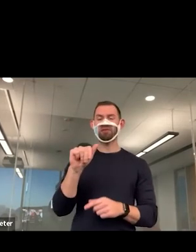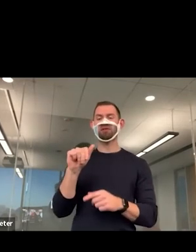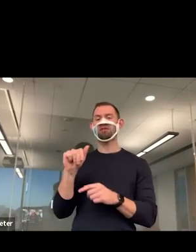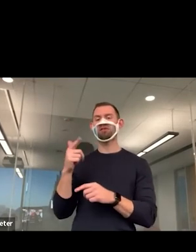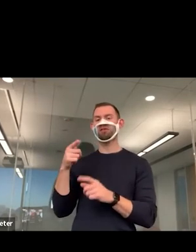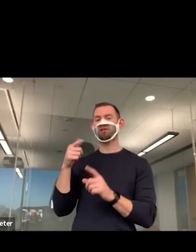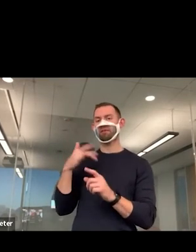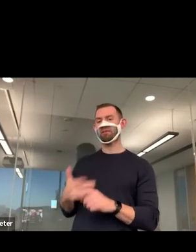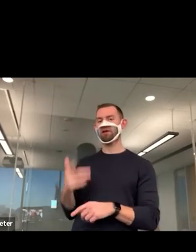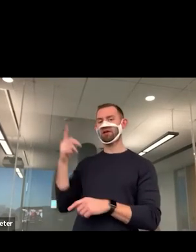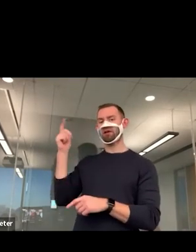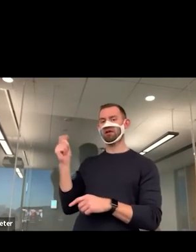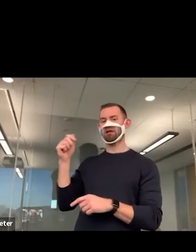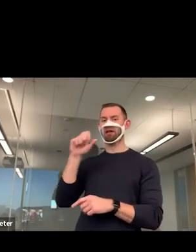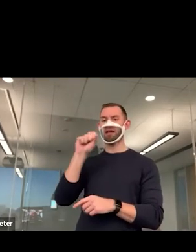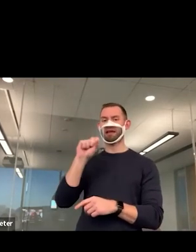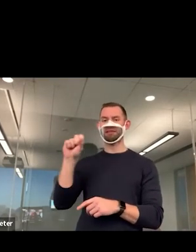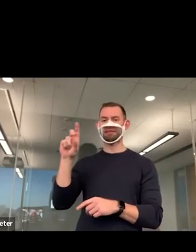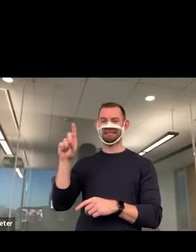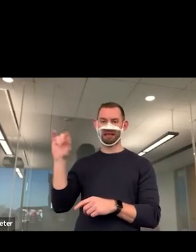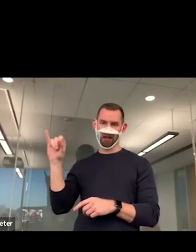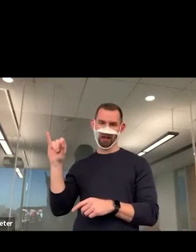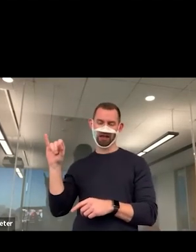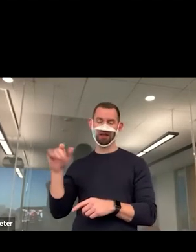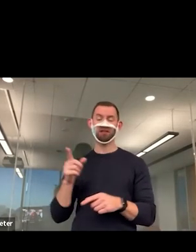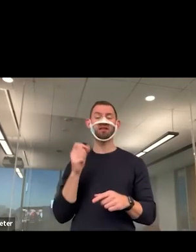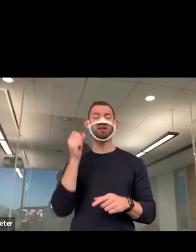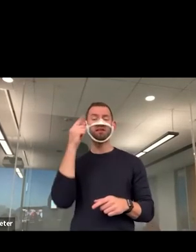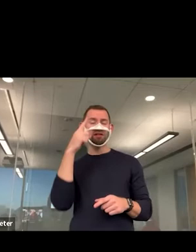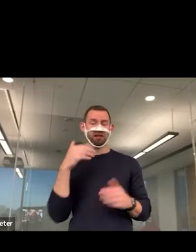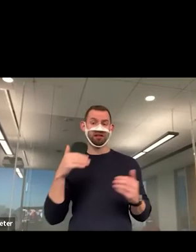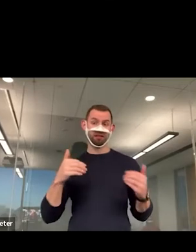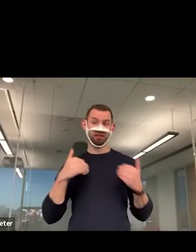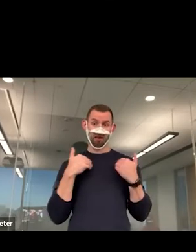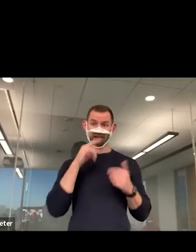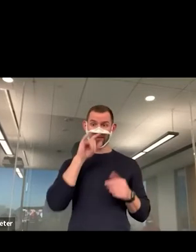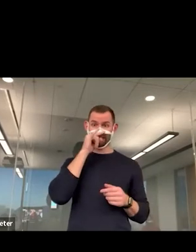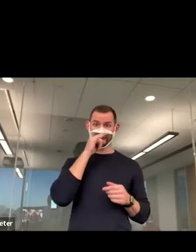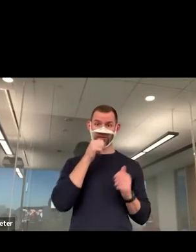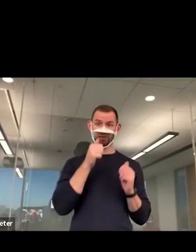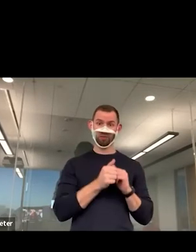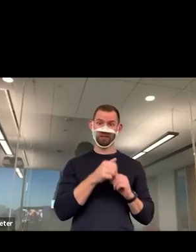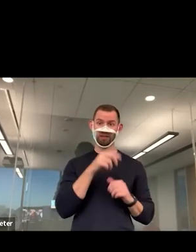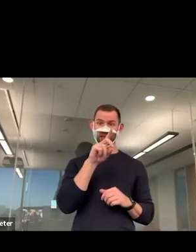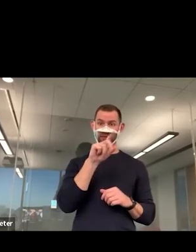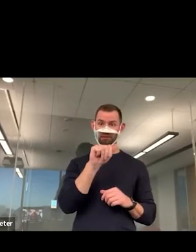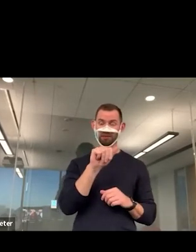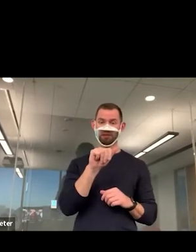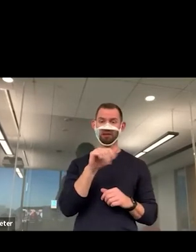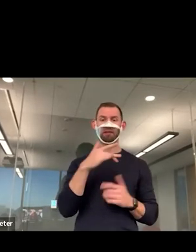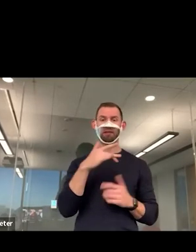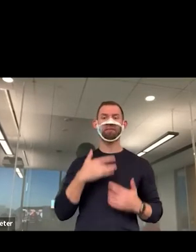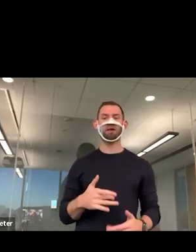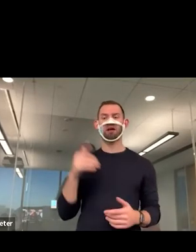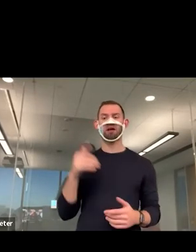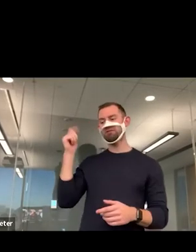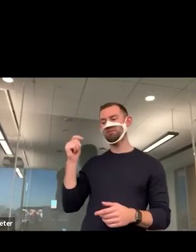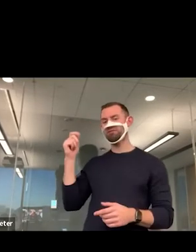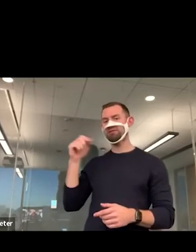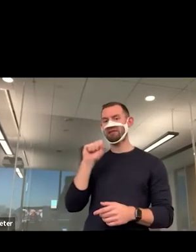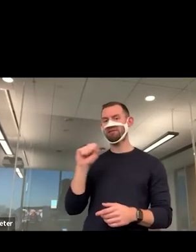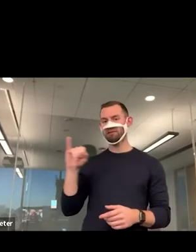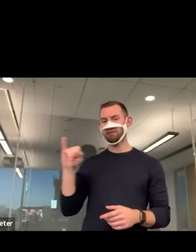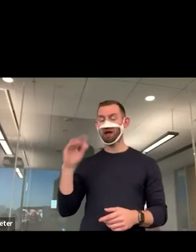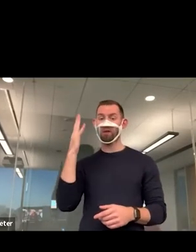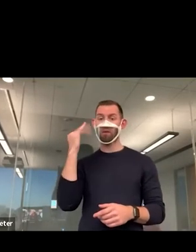of times especially young kids with disabilities go on ssi because it helps their parents pay for